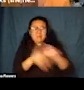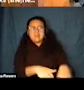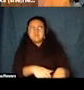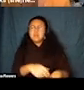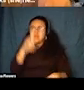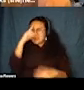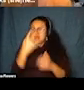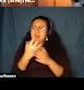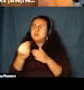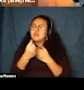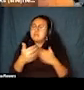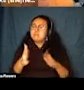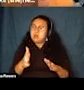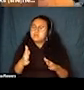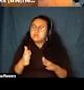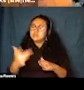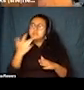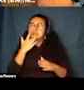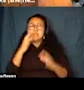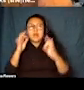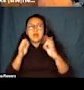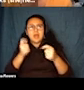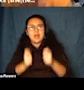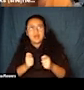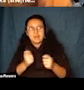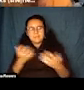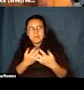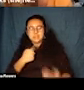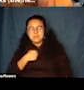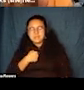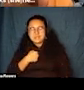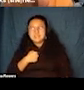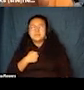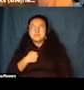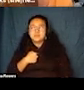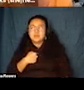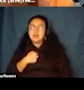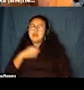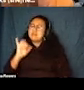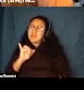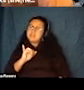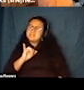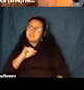So that kind of sets up the representation today. I'm going to give basic ideas and things you should be